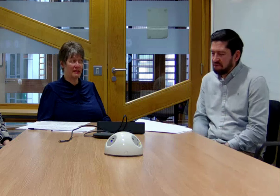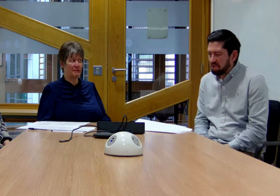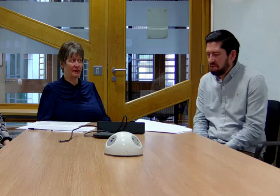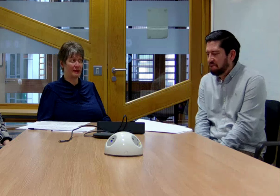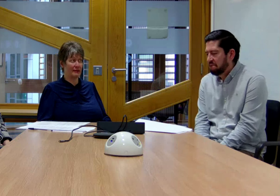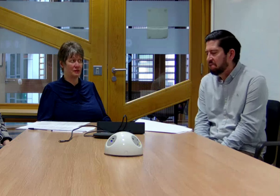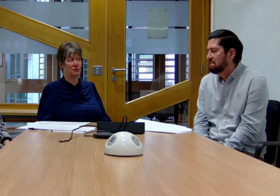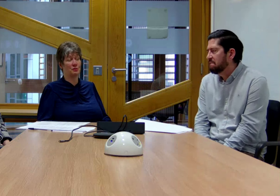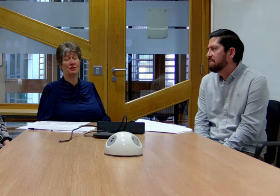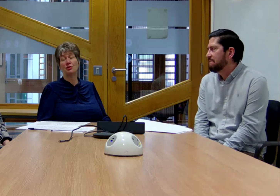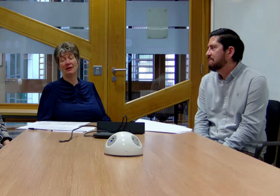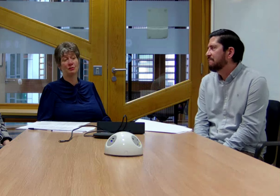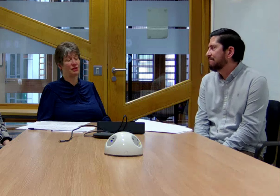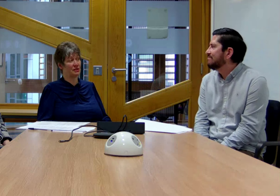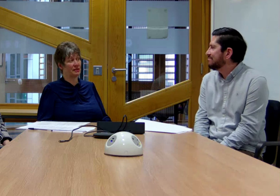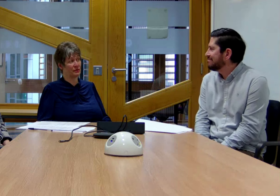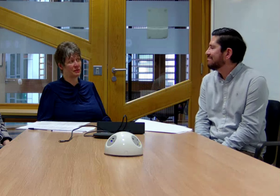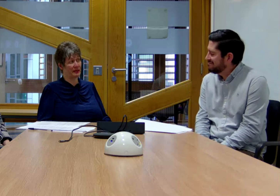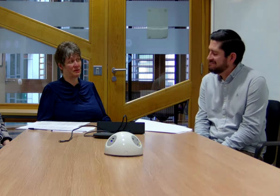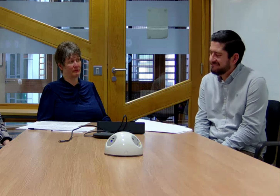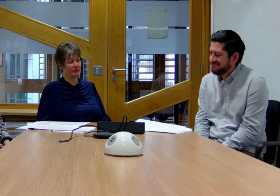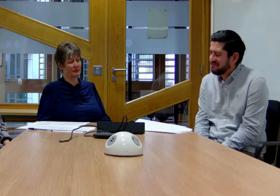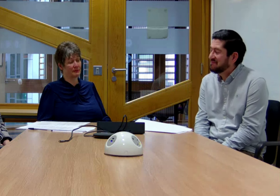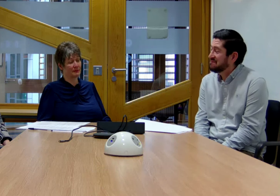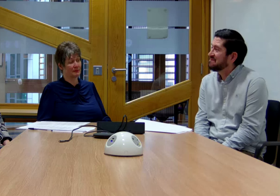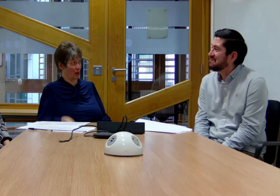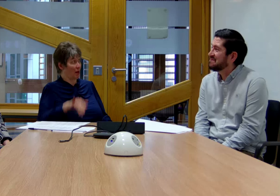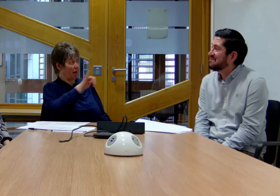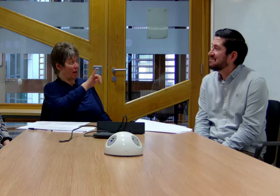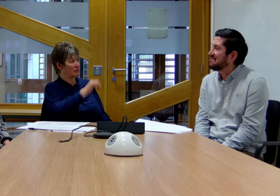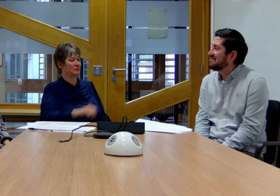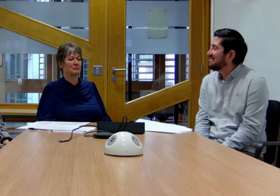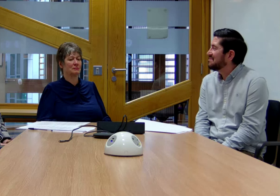it might not be done correctly. So I think that there are many parallels between the two languages in that respect.